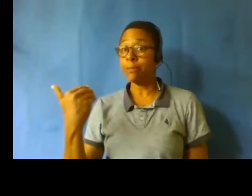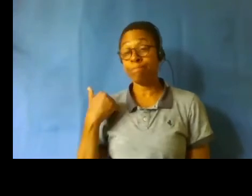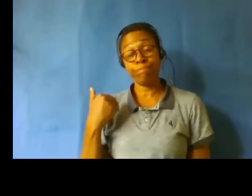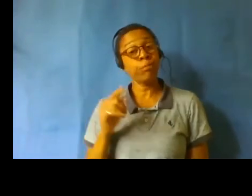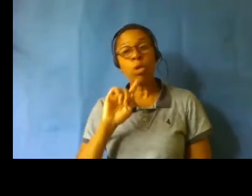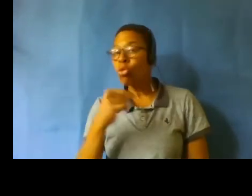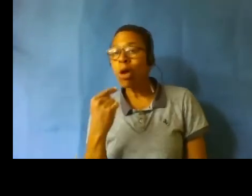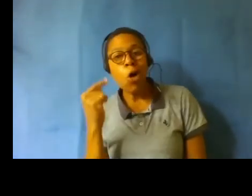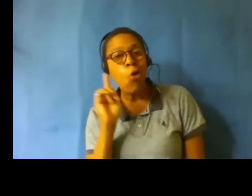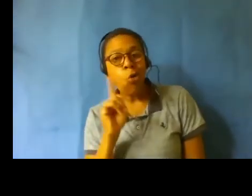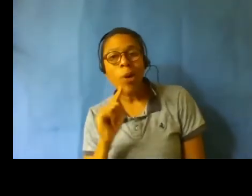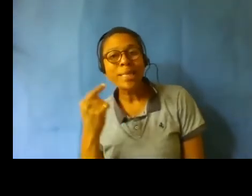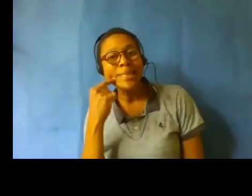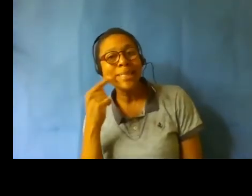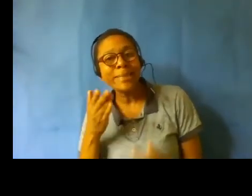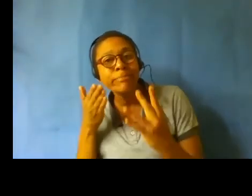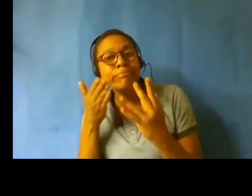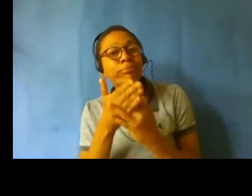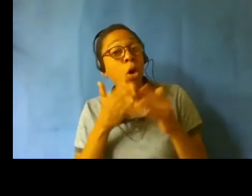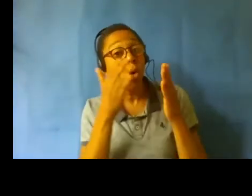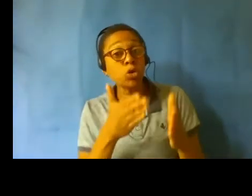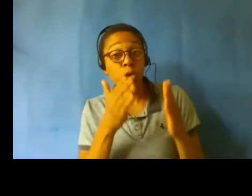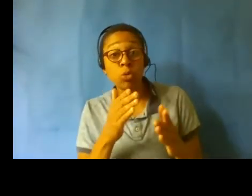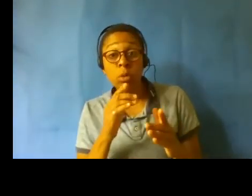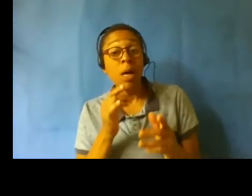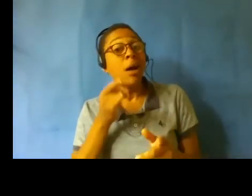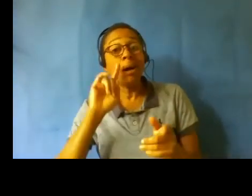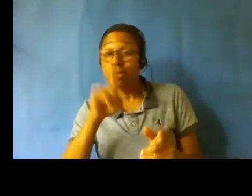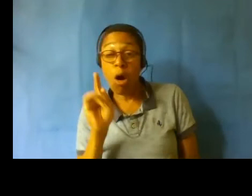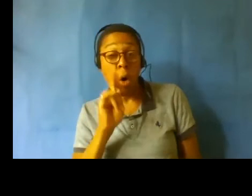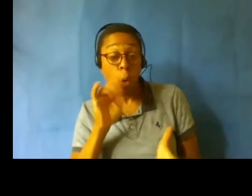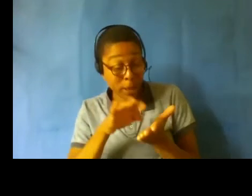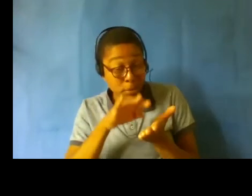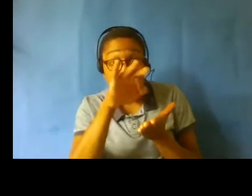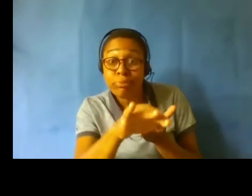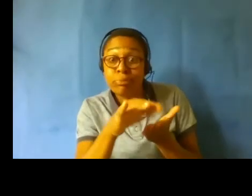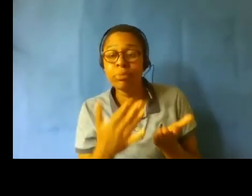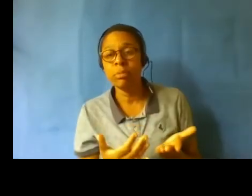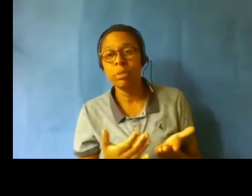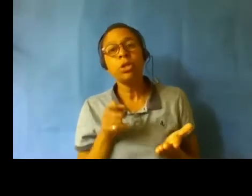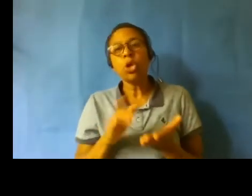affordable so in her youth preventive and holistic medicine was a staple lemon